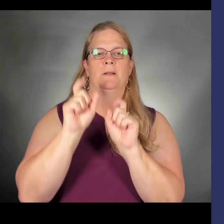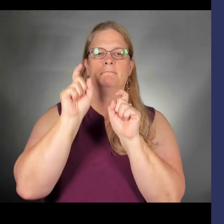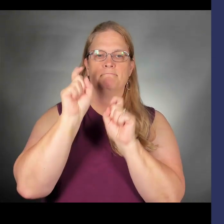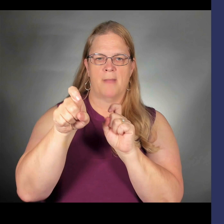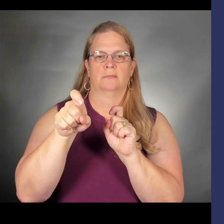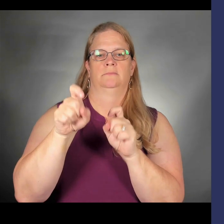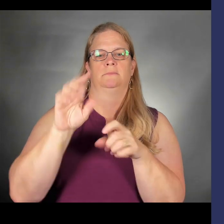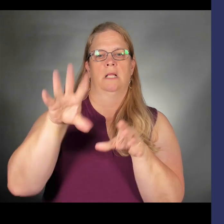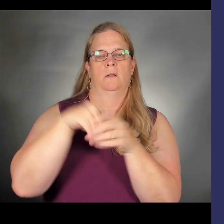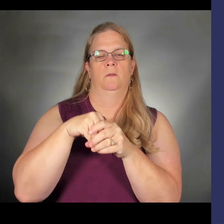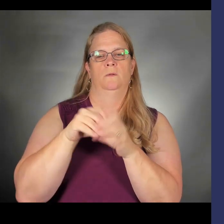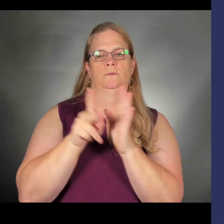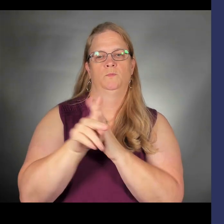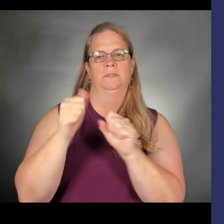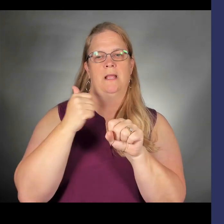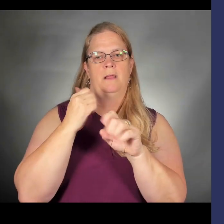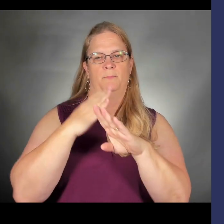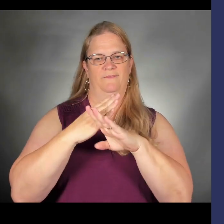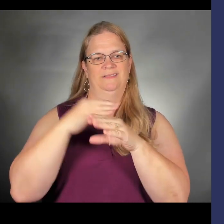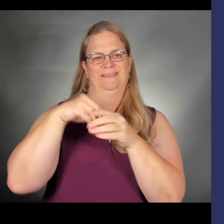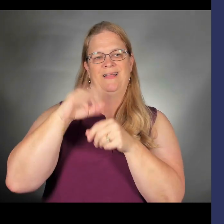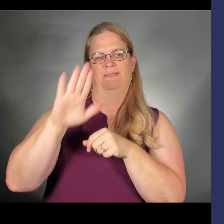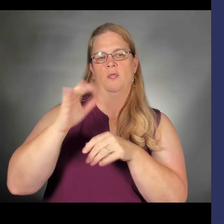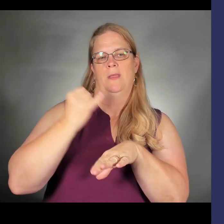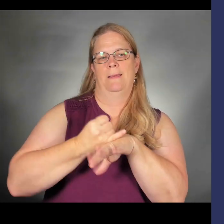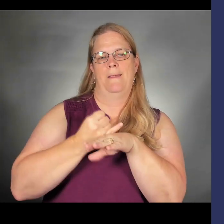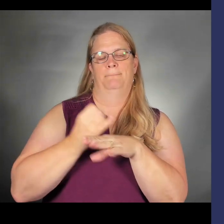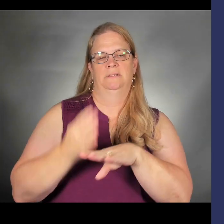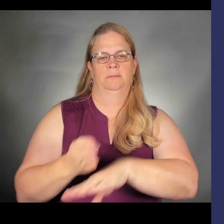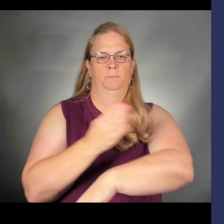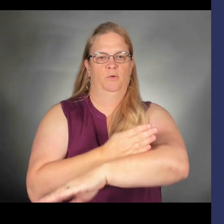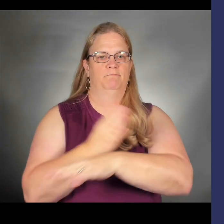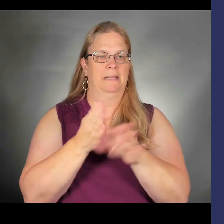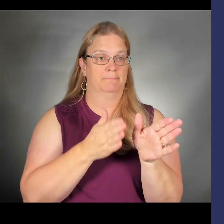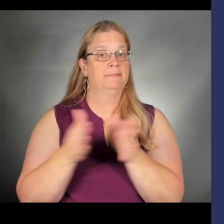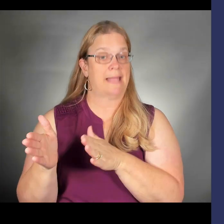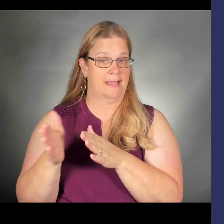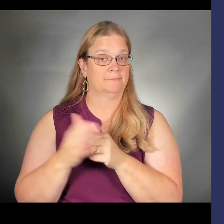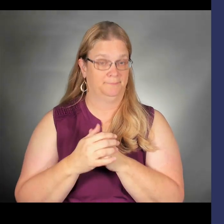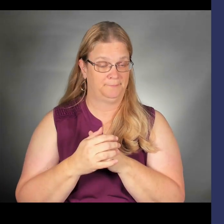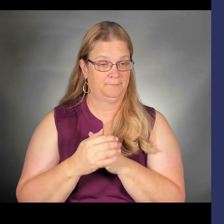Texas school districts must include suicide prevention within their campus improvement plans.